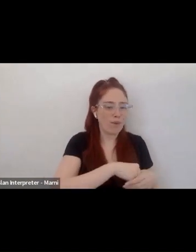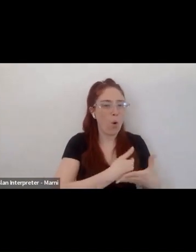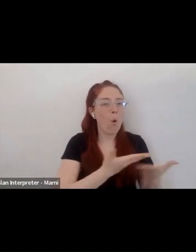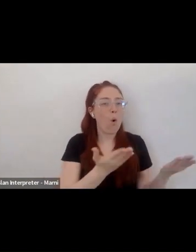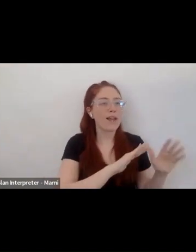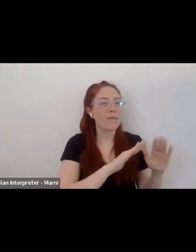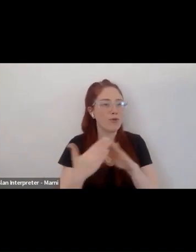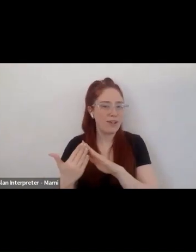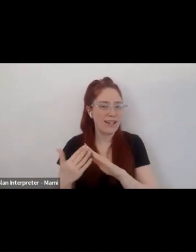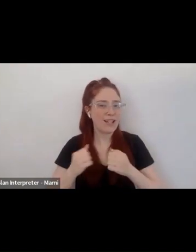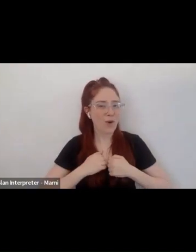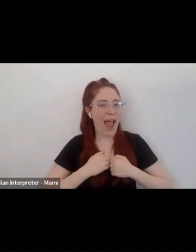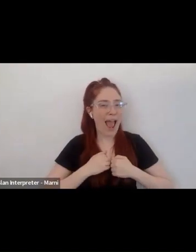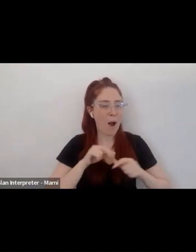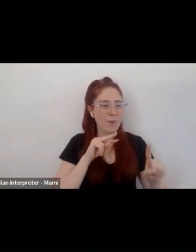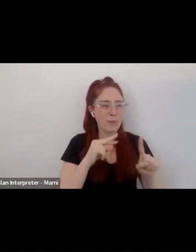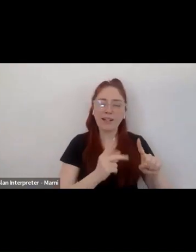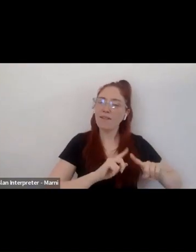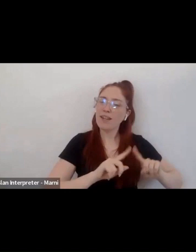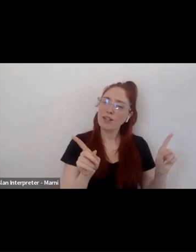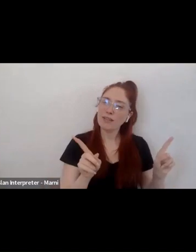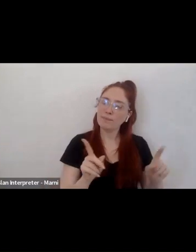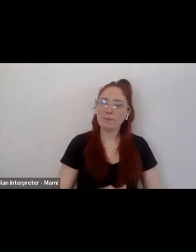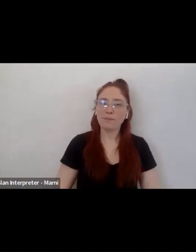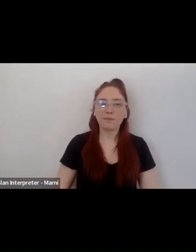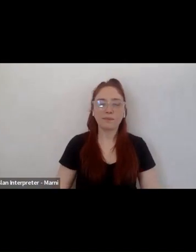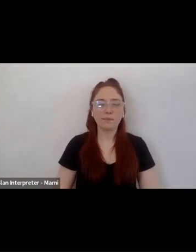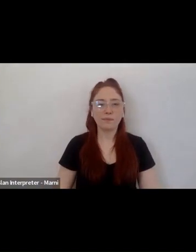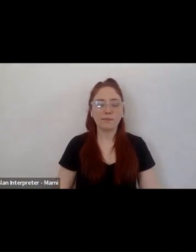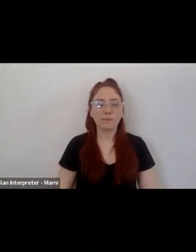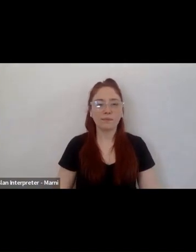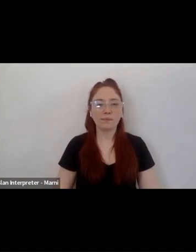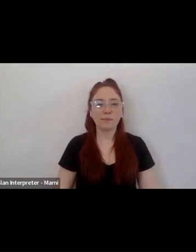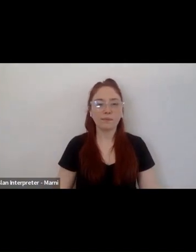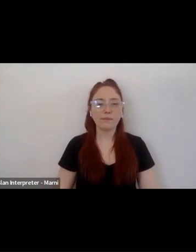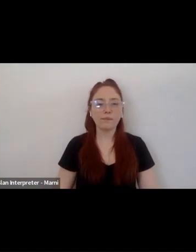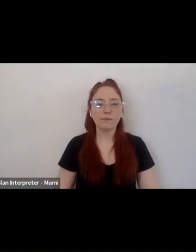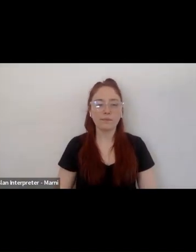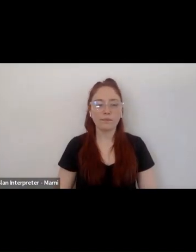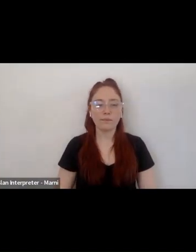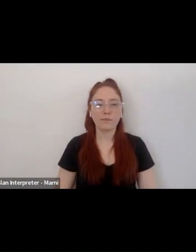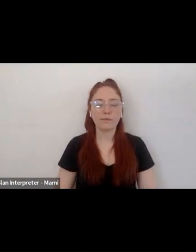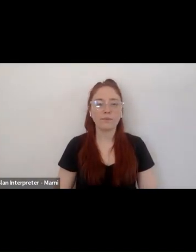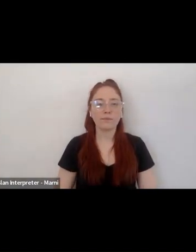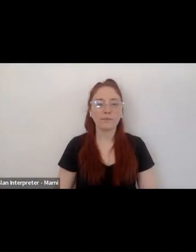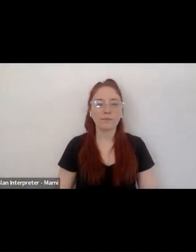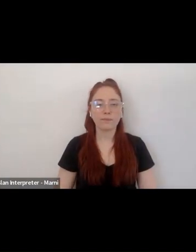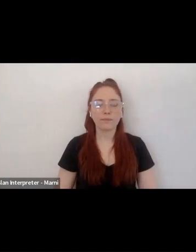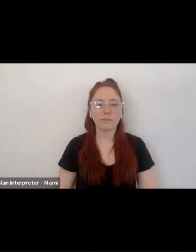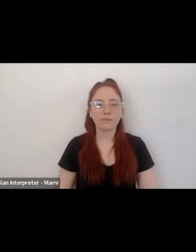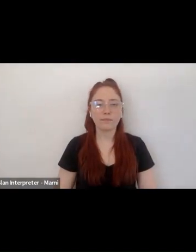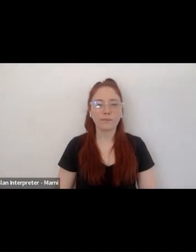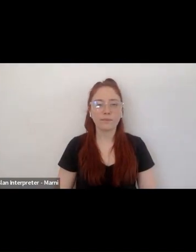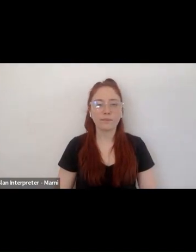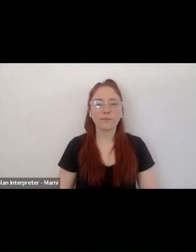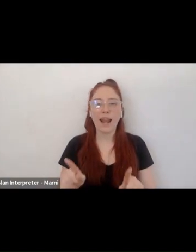idea. And finally, just before I hand over, just focusing on that, sort of intergenerational transmission.